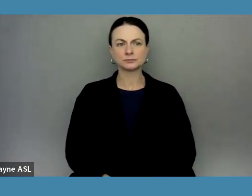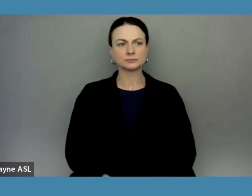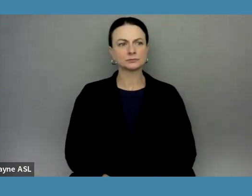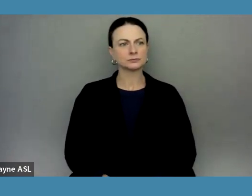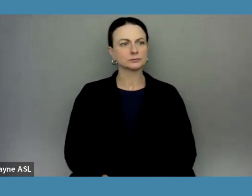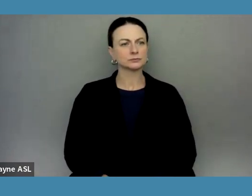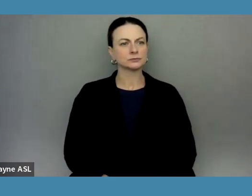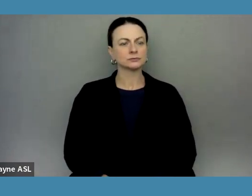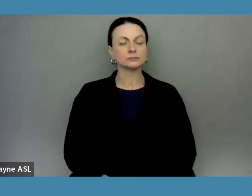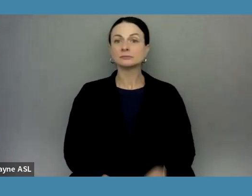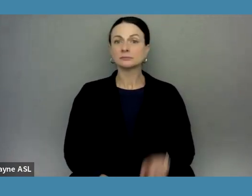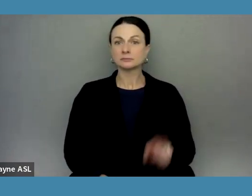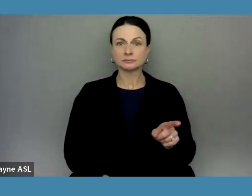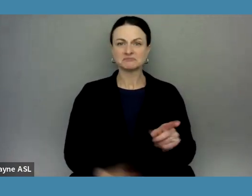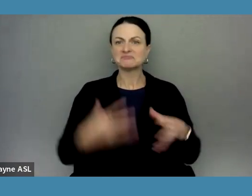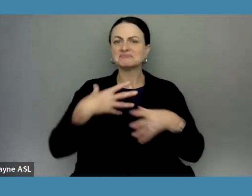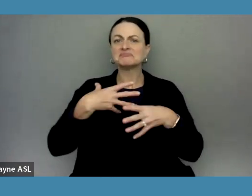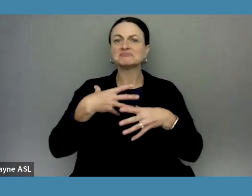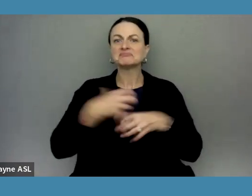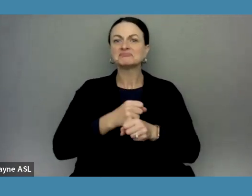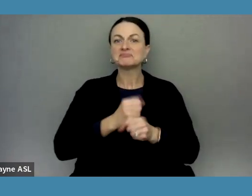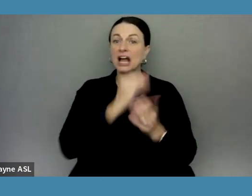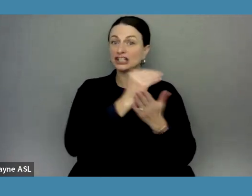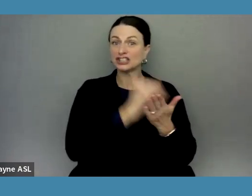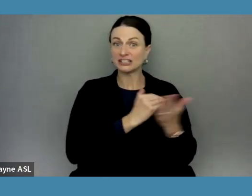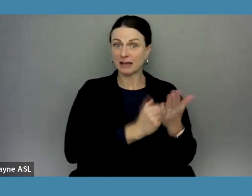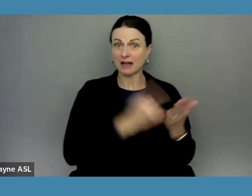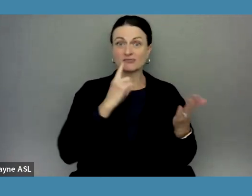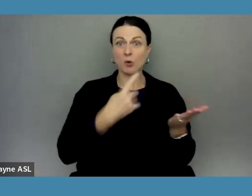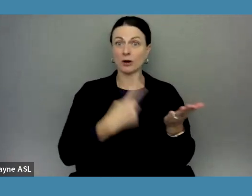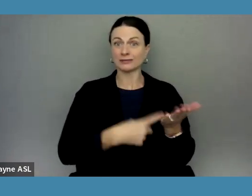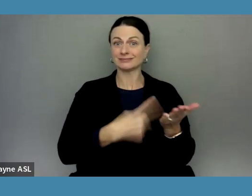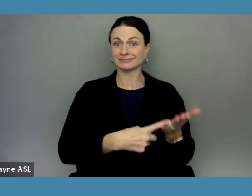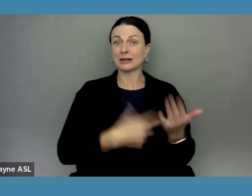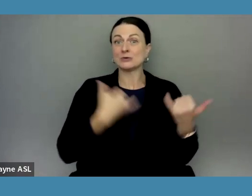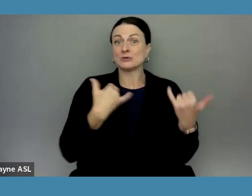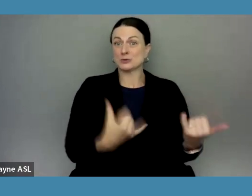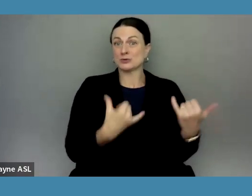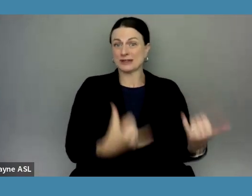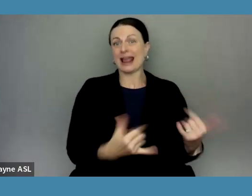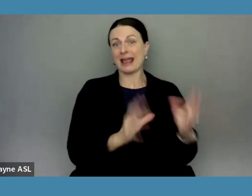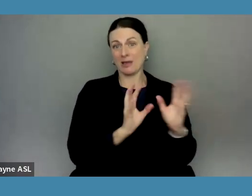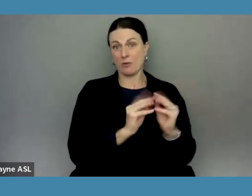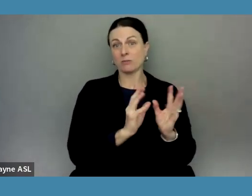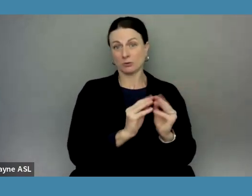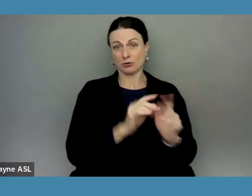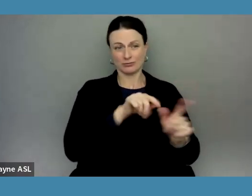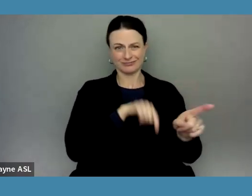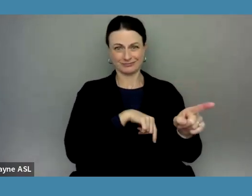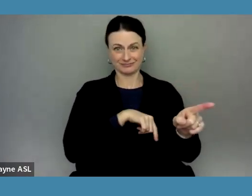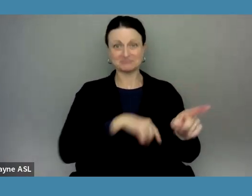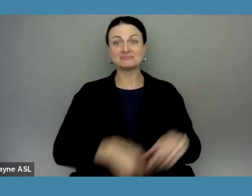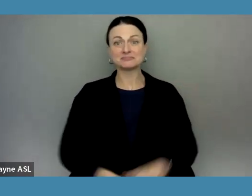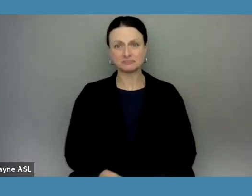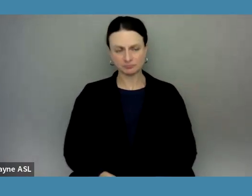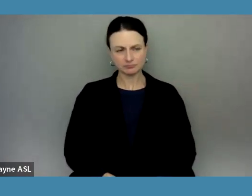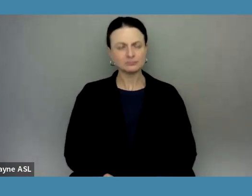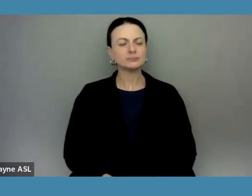And here's a brief overview of the agenda that we're going to be talking about in today's webinar. So we're gonna be talking about preparing